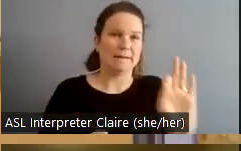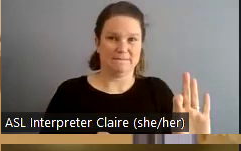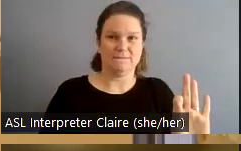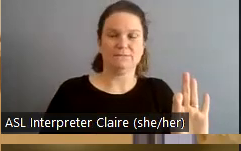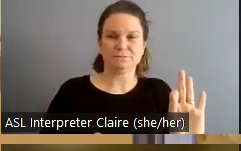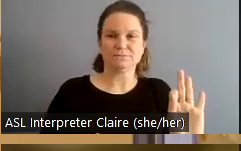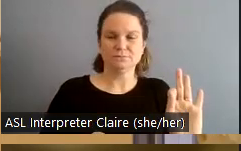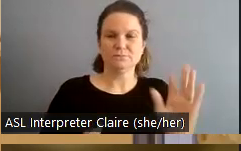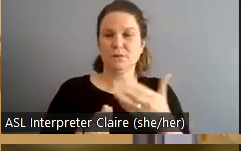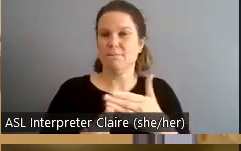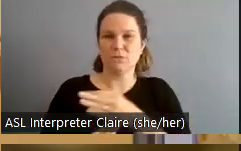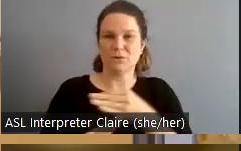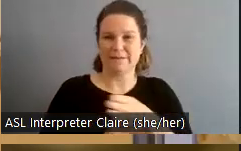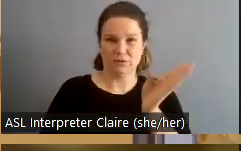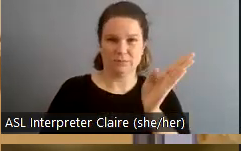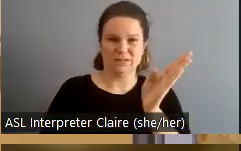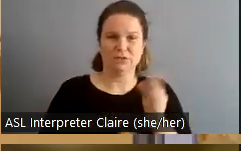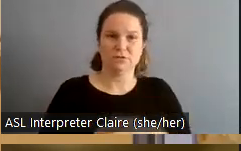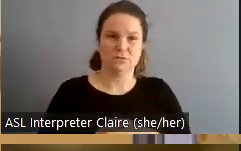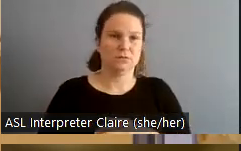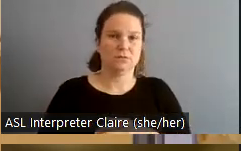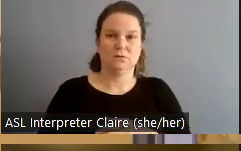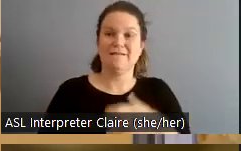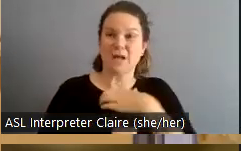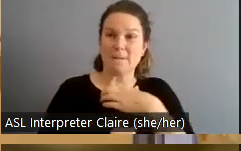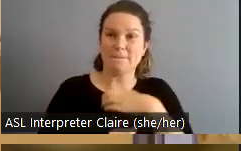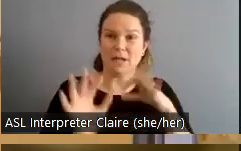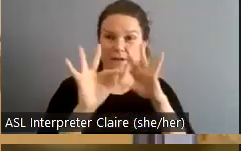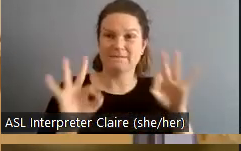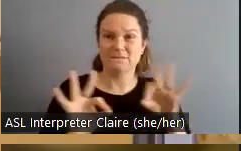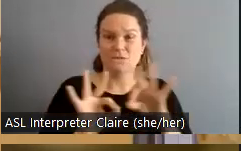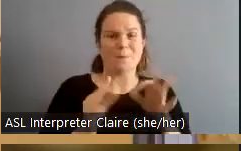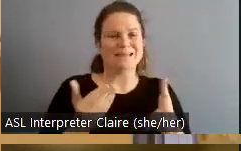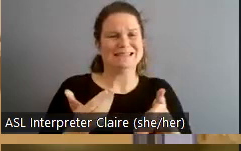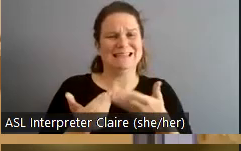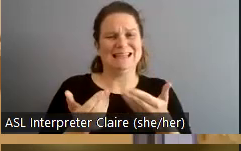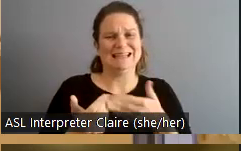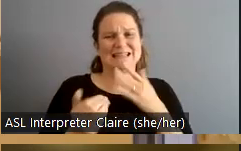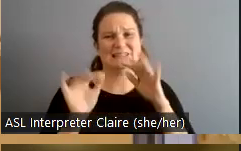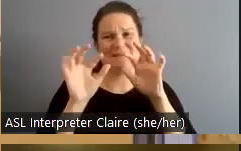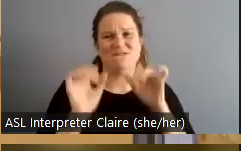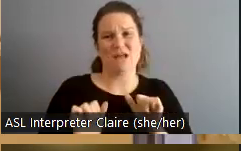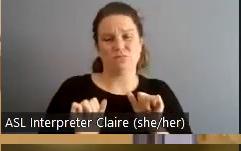perhaps even after. But we've got a complaint form that is as easy as